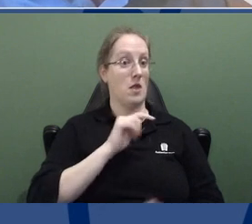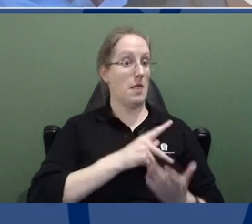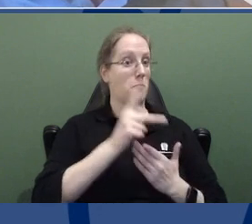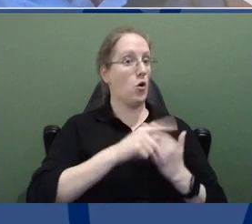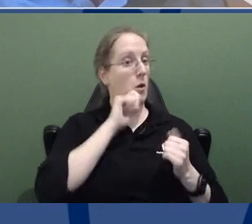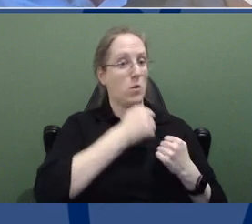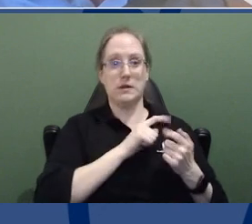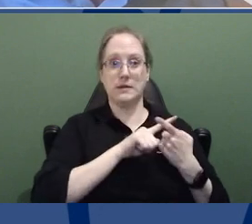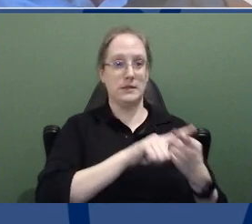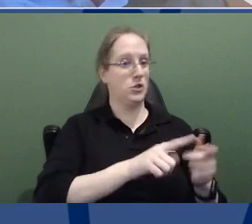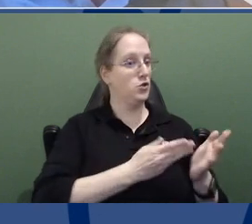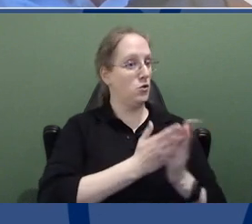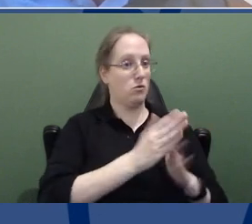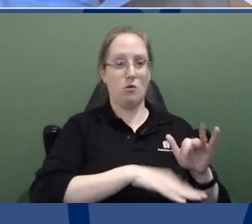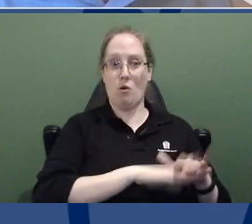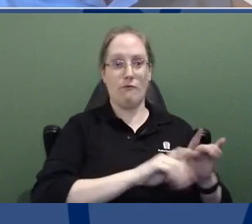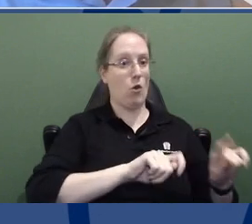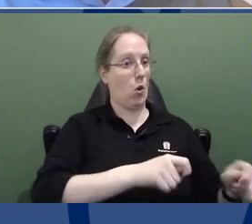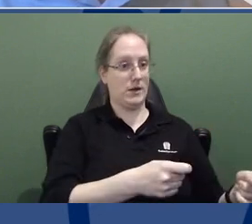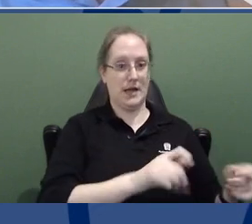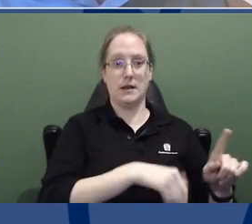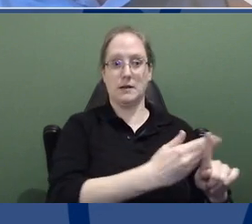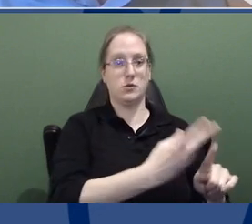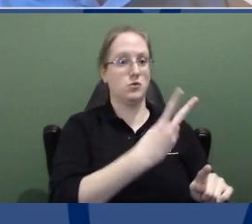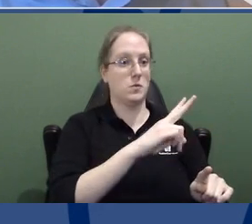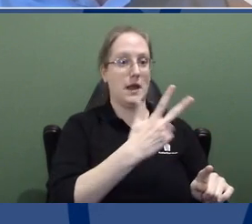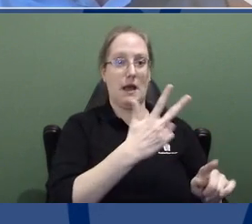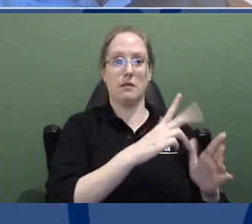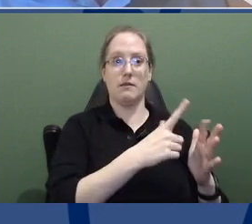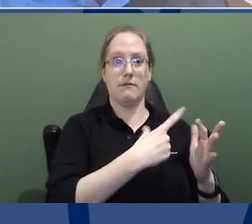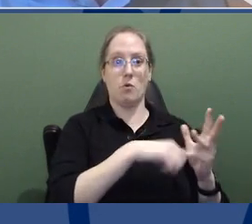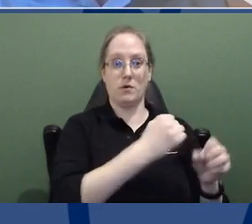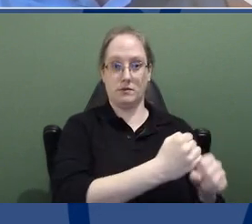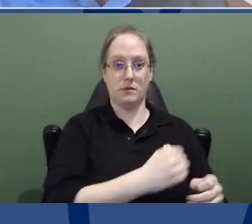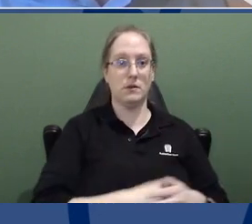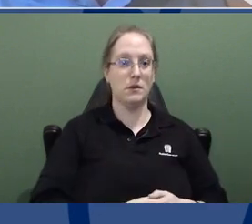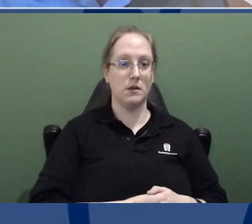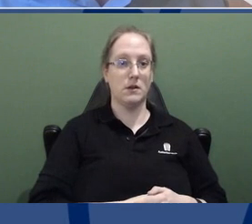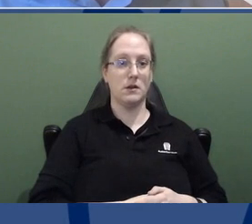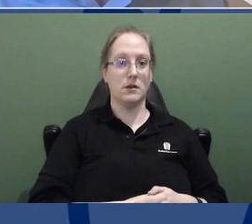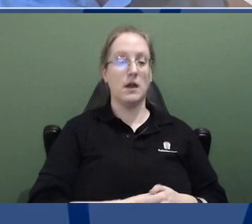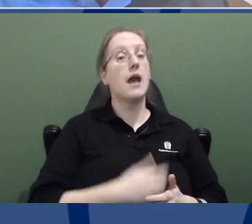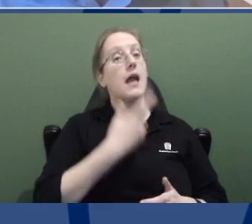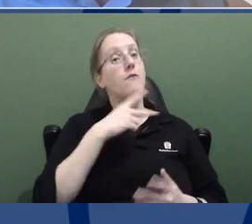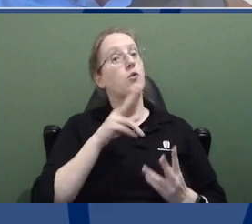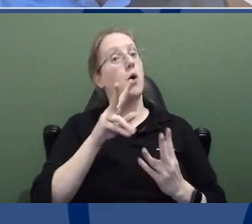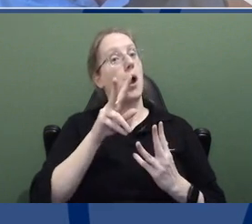to the 28th of August. Applicants for these second two payments, if you apply for Jobsaver